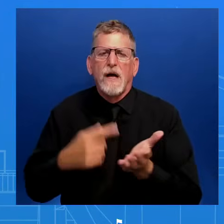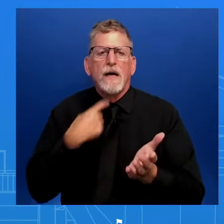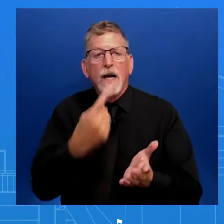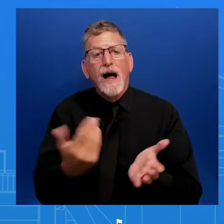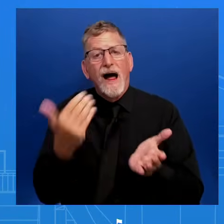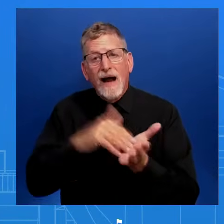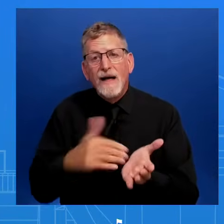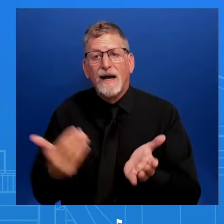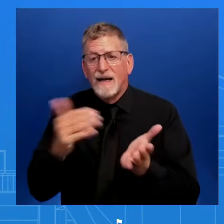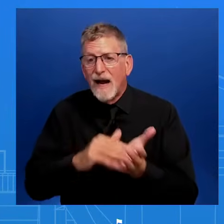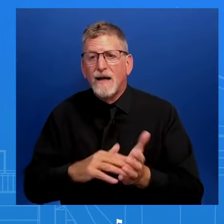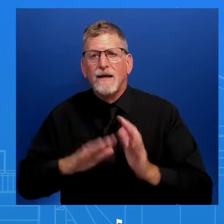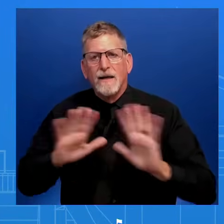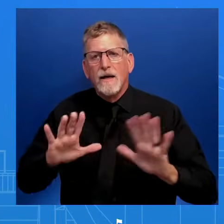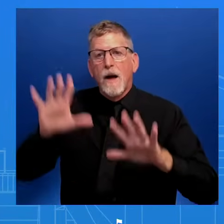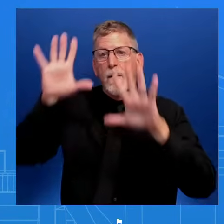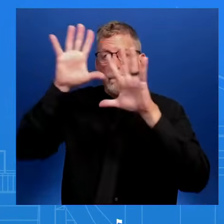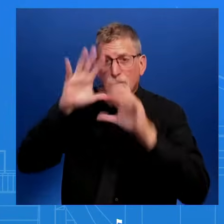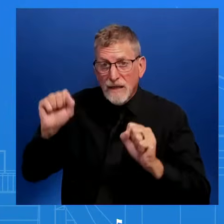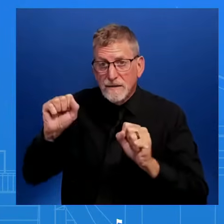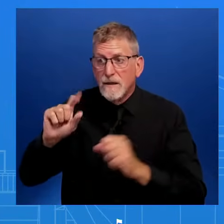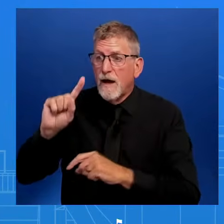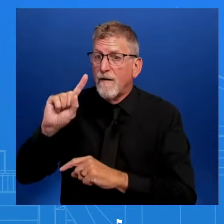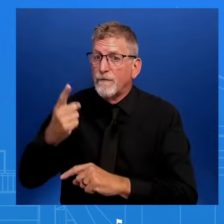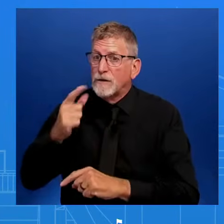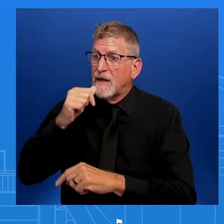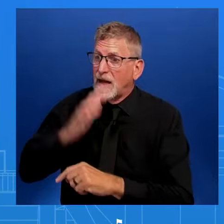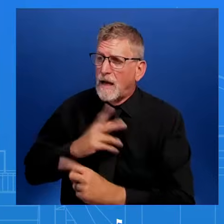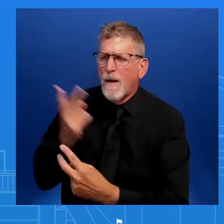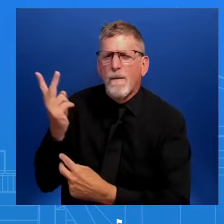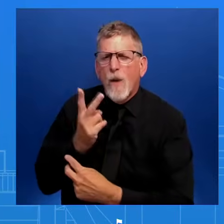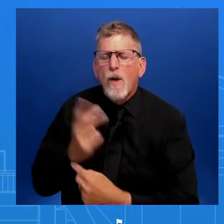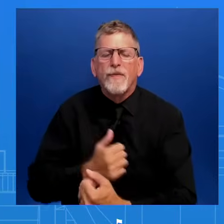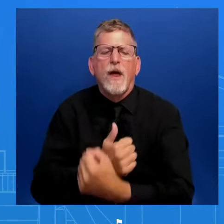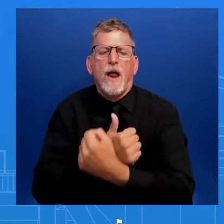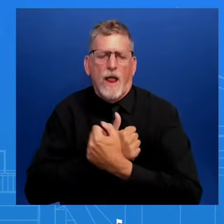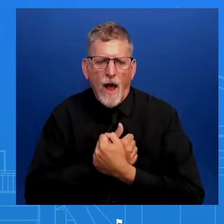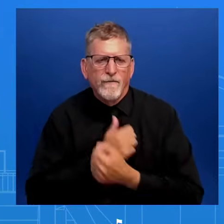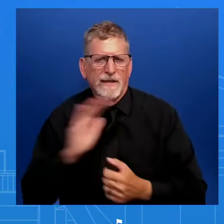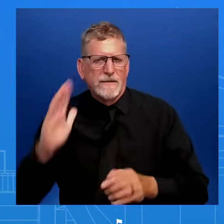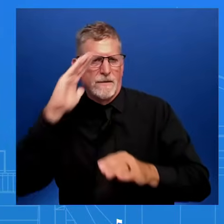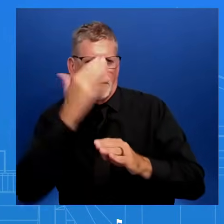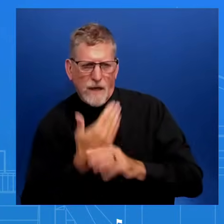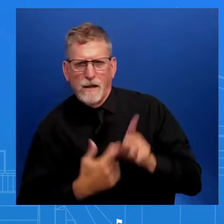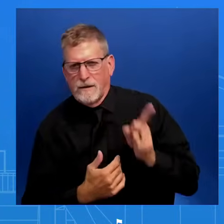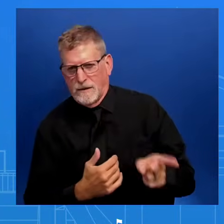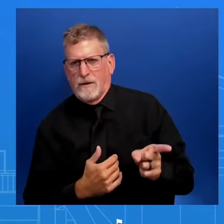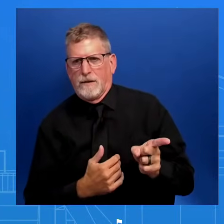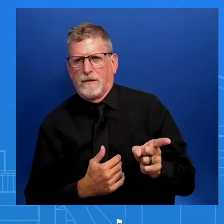to preview tomorrow's trip to Maine. What's going to be accomplished, or what do you hope will be accomplished?